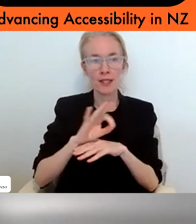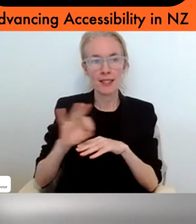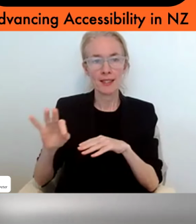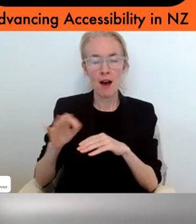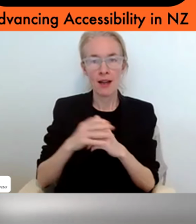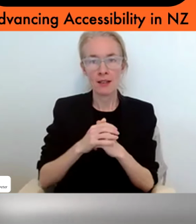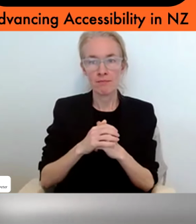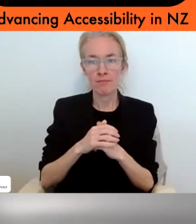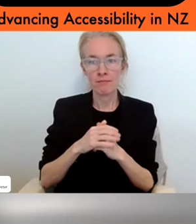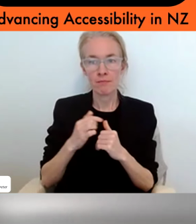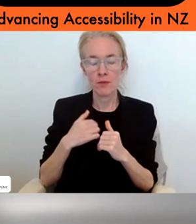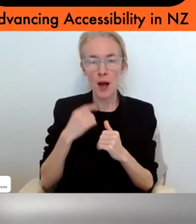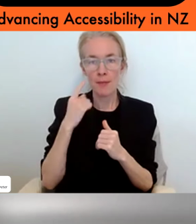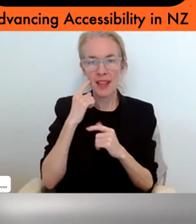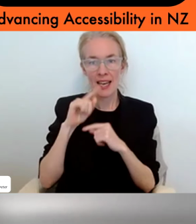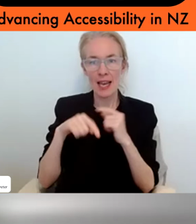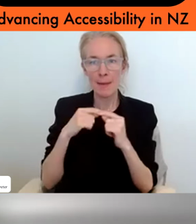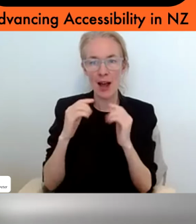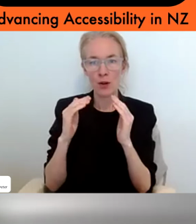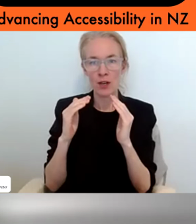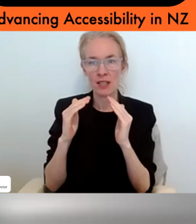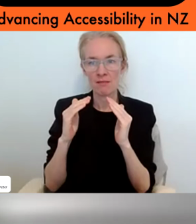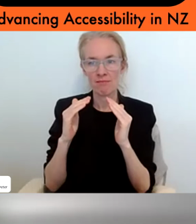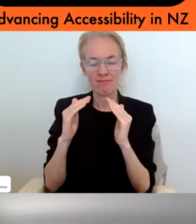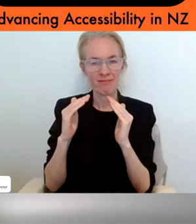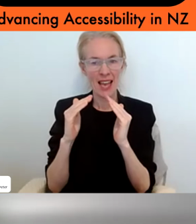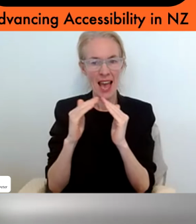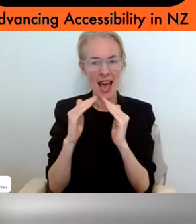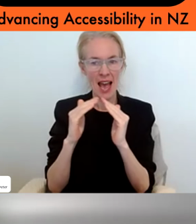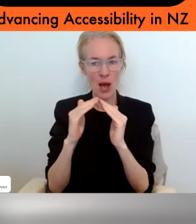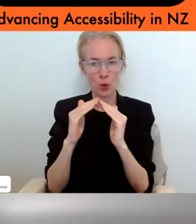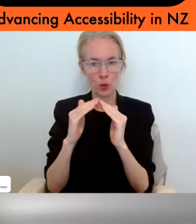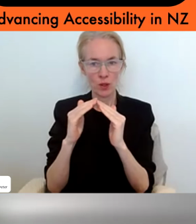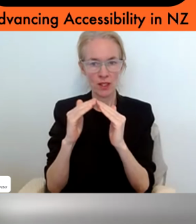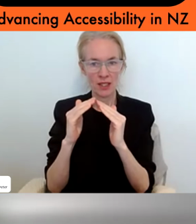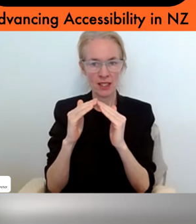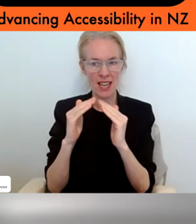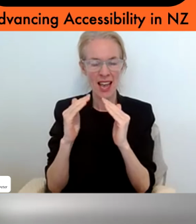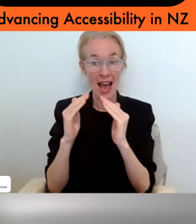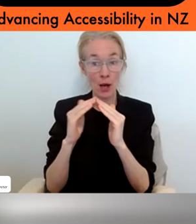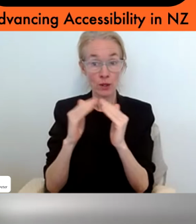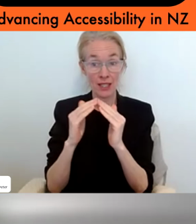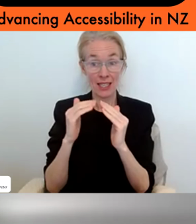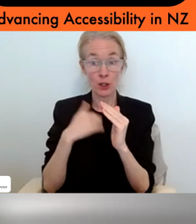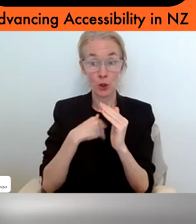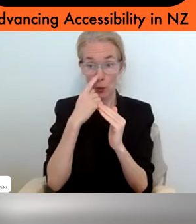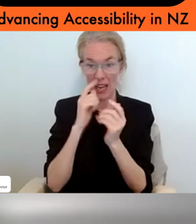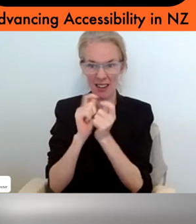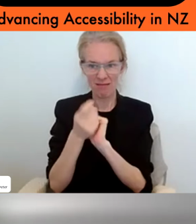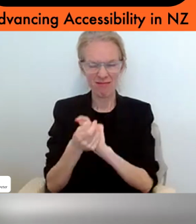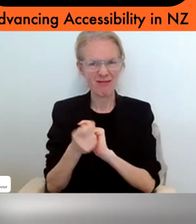and adaptability, it's not such a big deal because they tend to have less constraints. You can chop out a wall, you can move something,